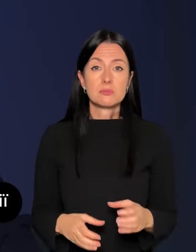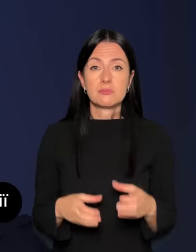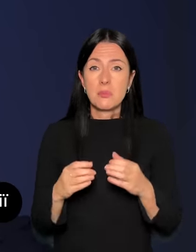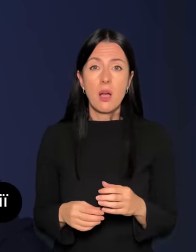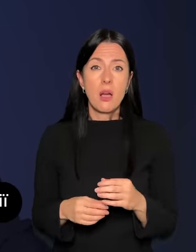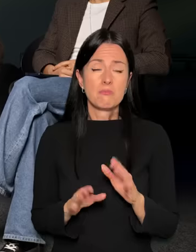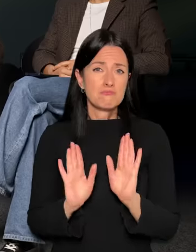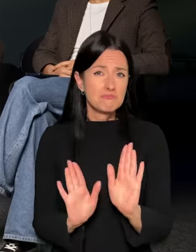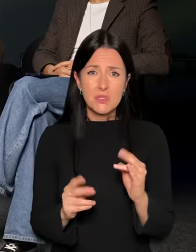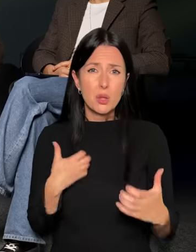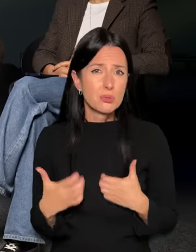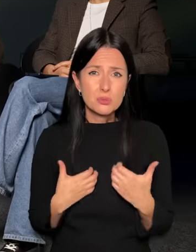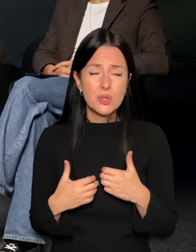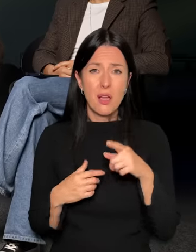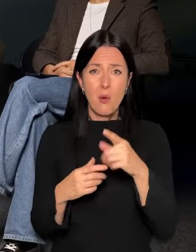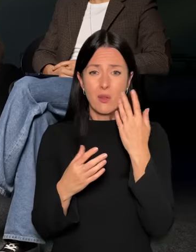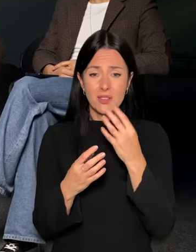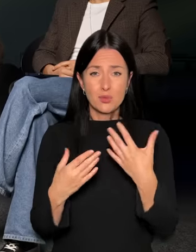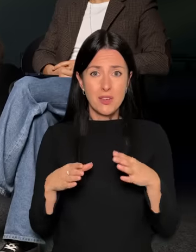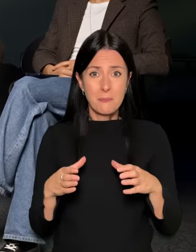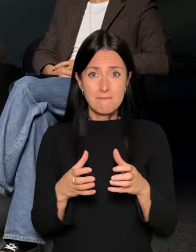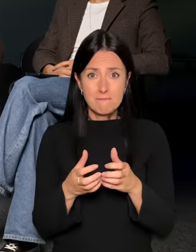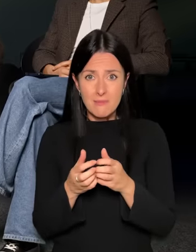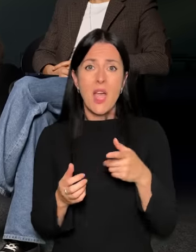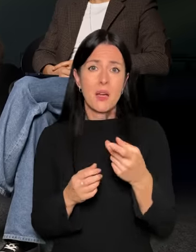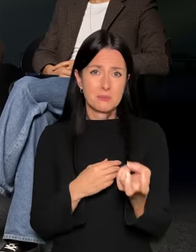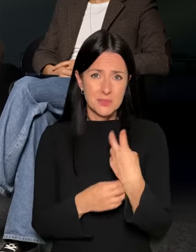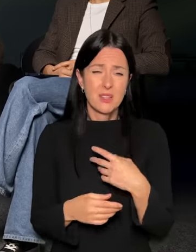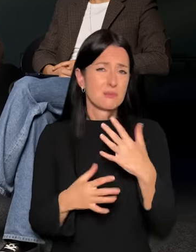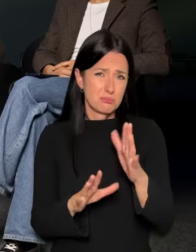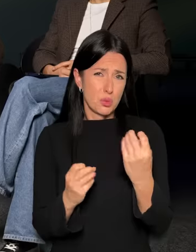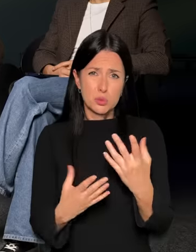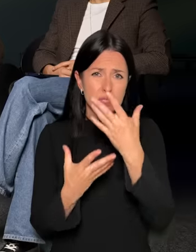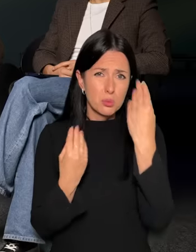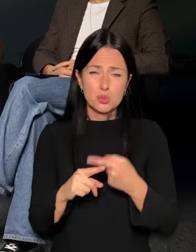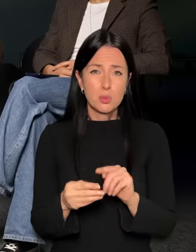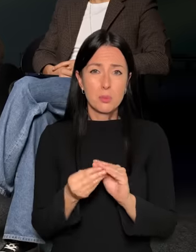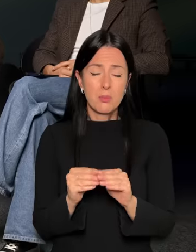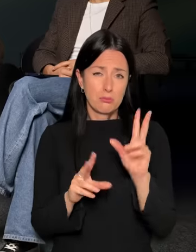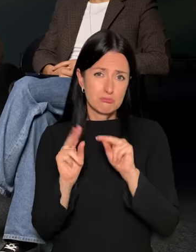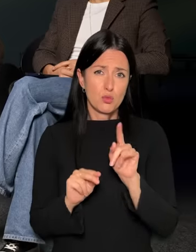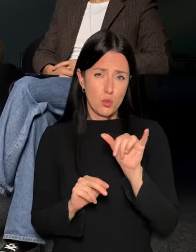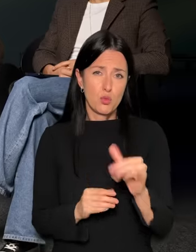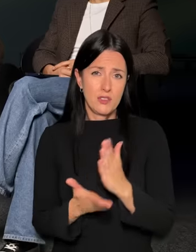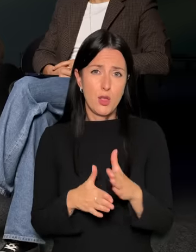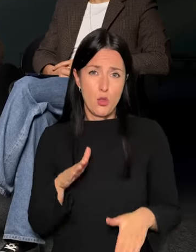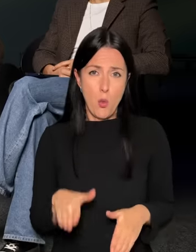He said, "Don't worry, you will live, come to us, we will fit you with legs, just forget about this problem, I consider you already have legs.